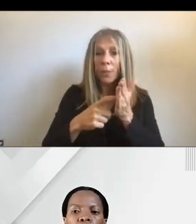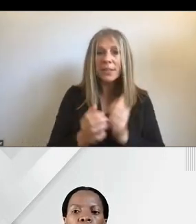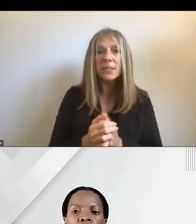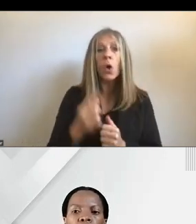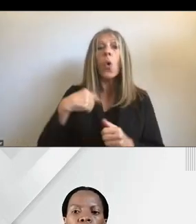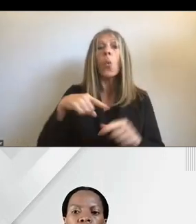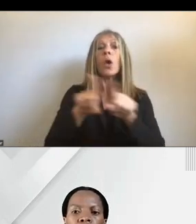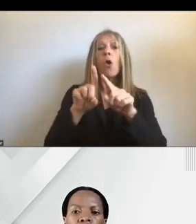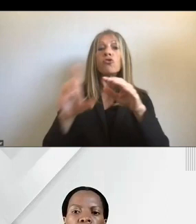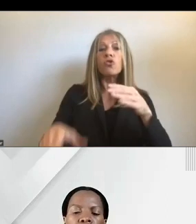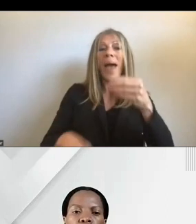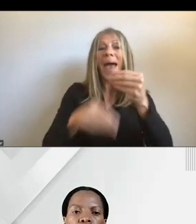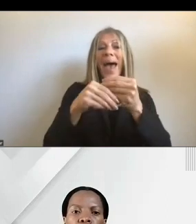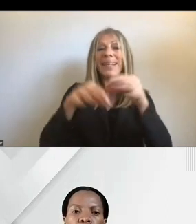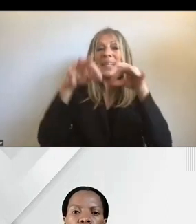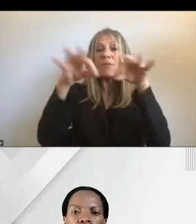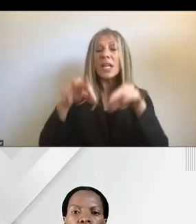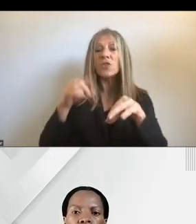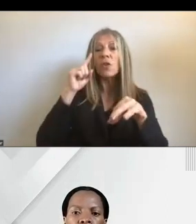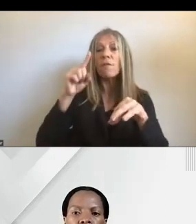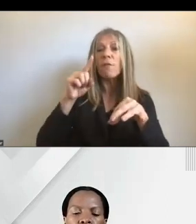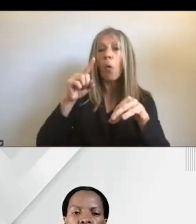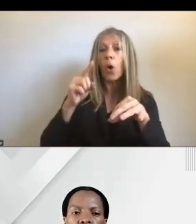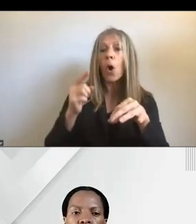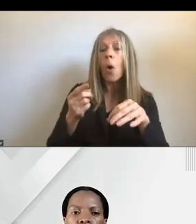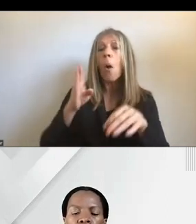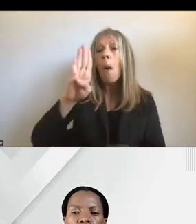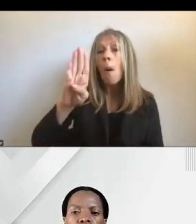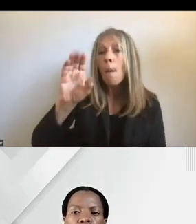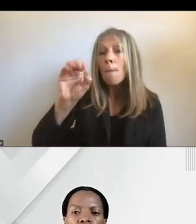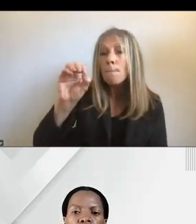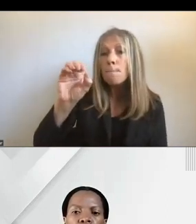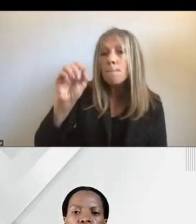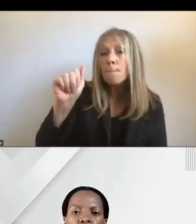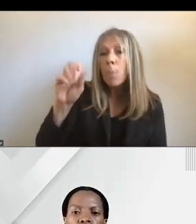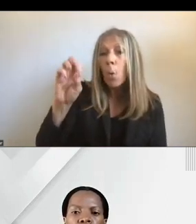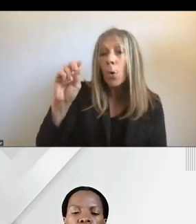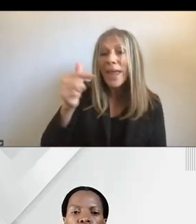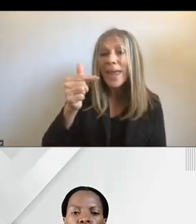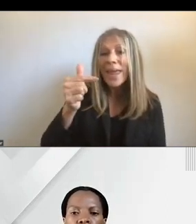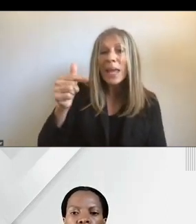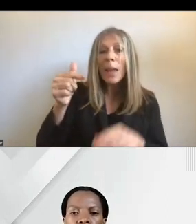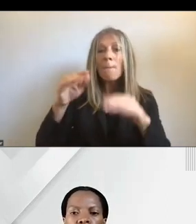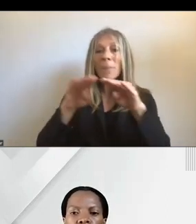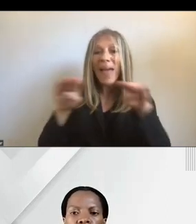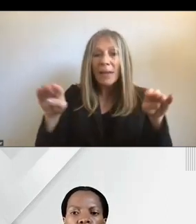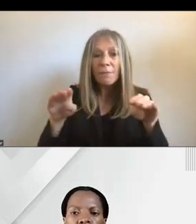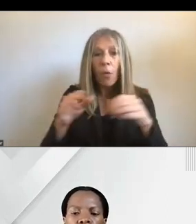We also added a definition for boarding platform to distinguish between transit stops that must